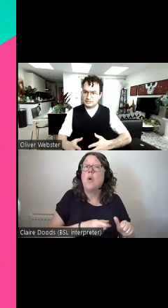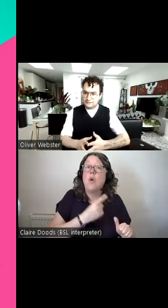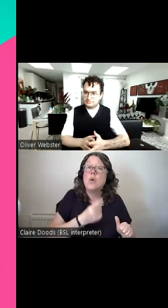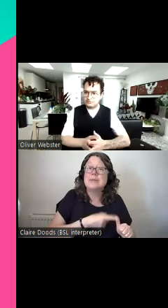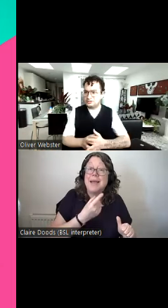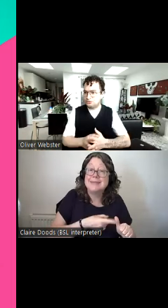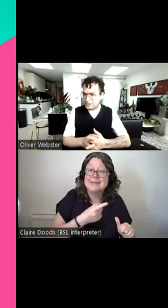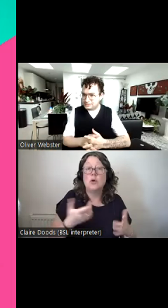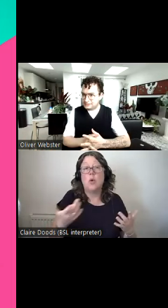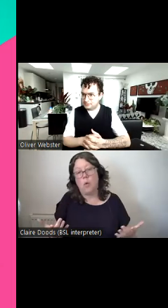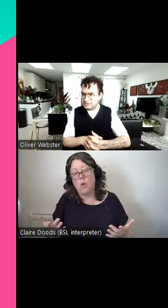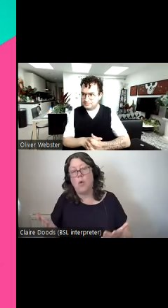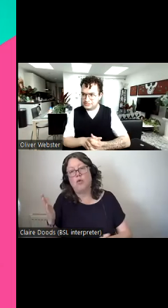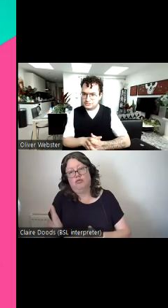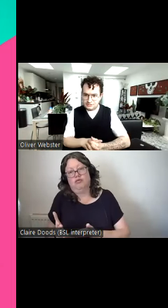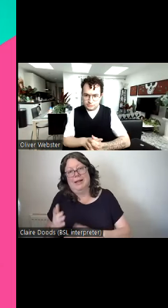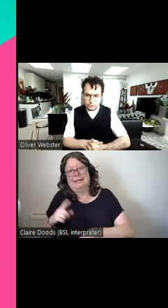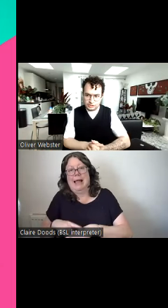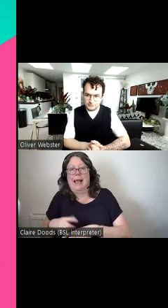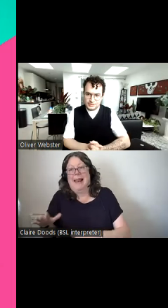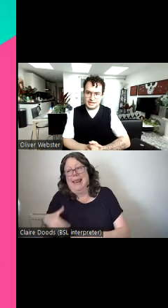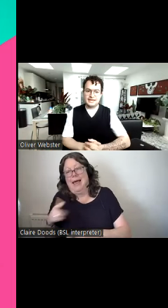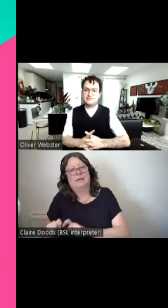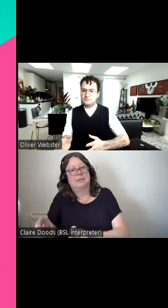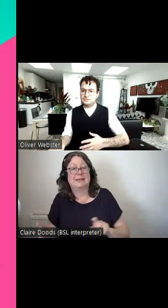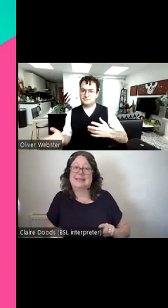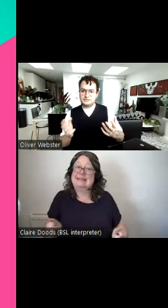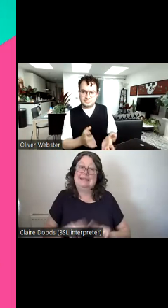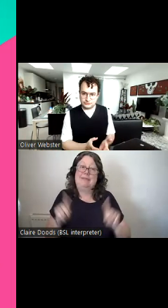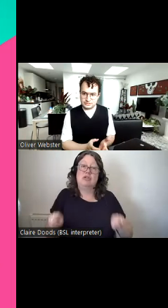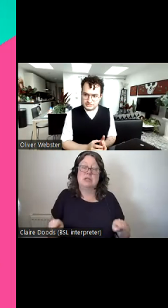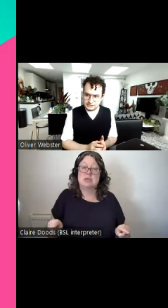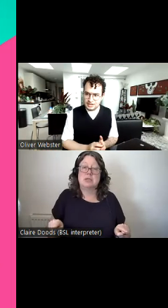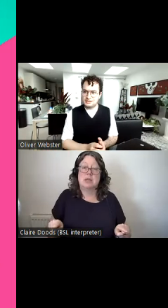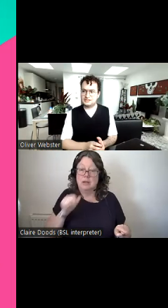live subtitles are created by a speech to text reporter. In terms of the differences,